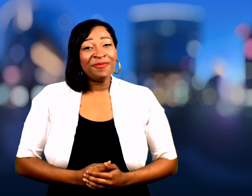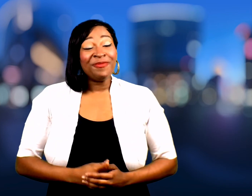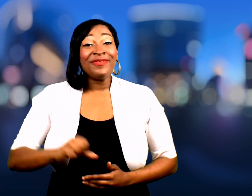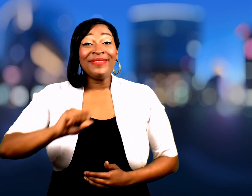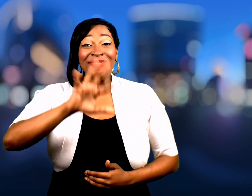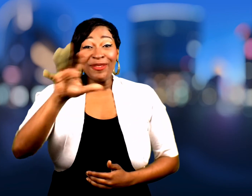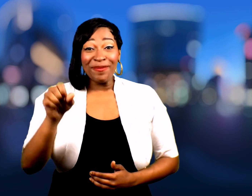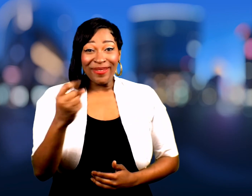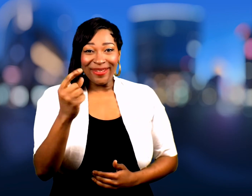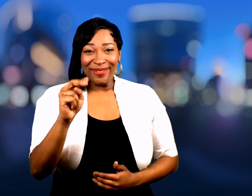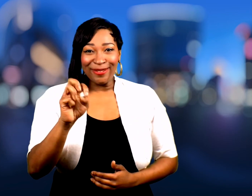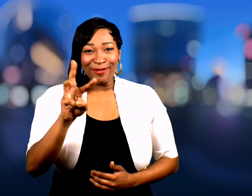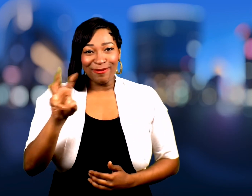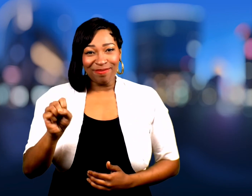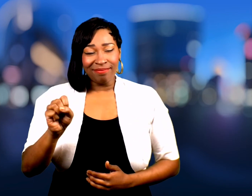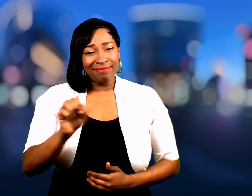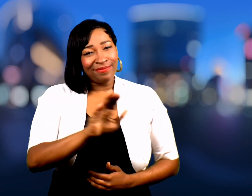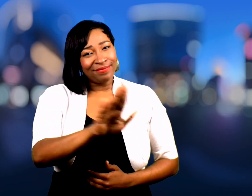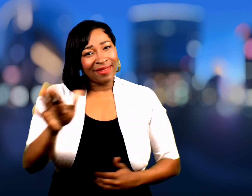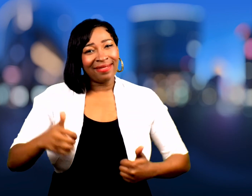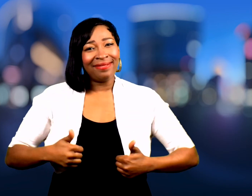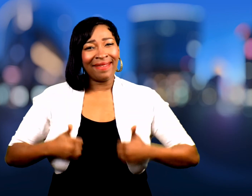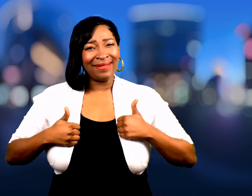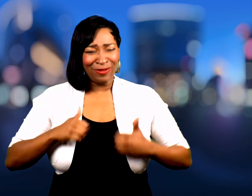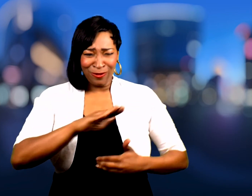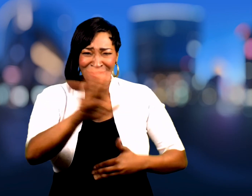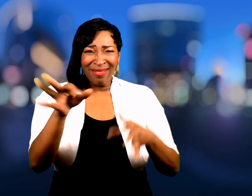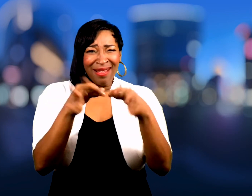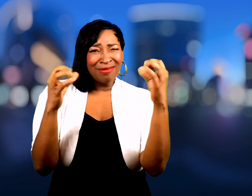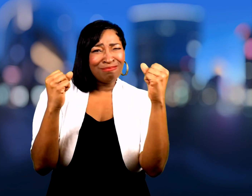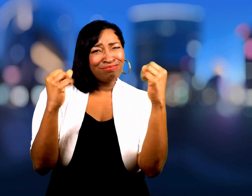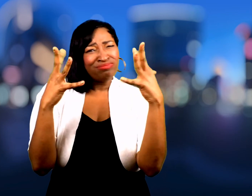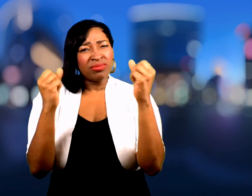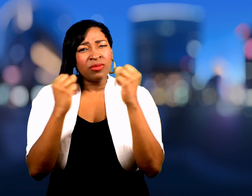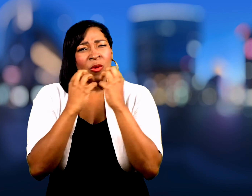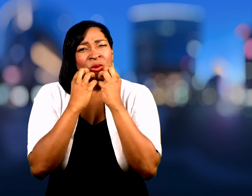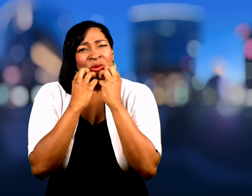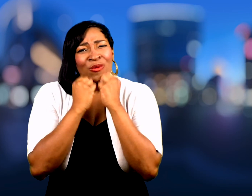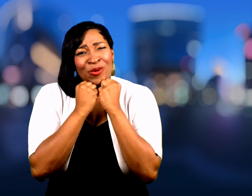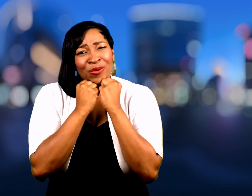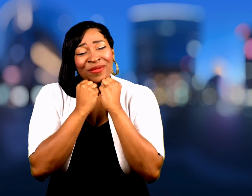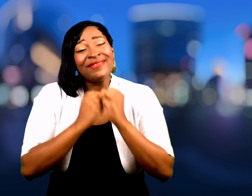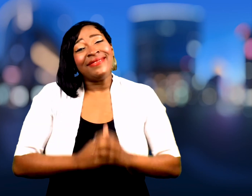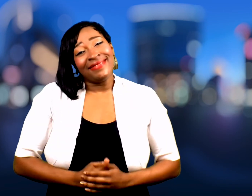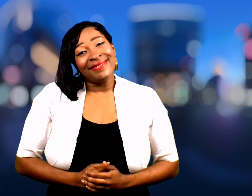Sign1News. Your life. Your language.